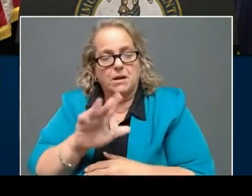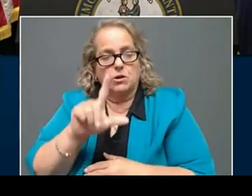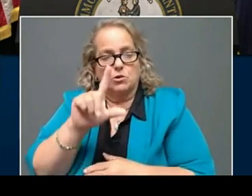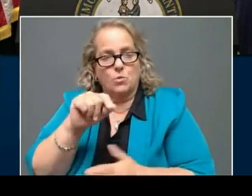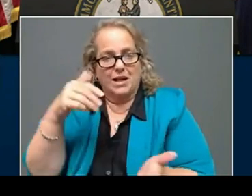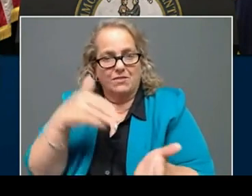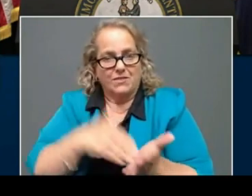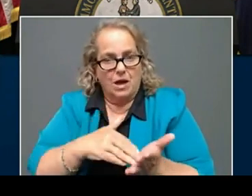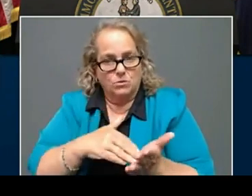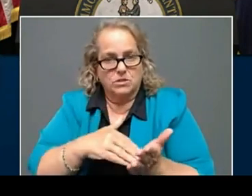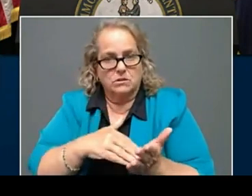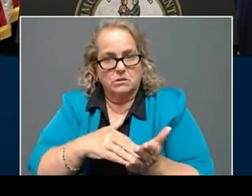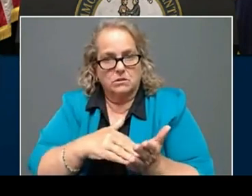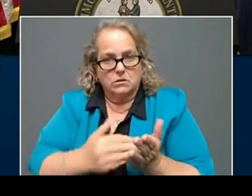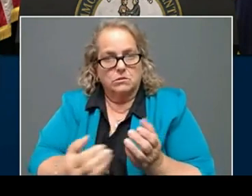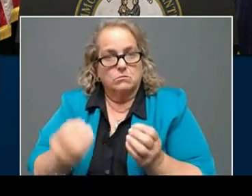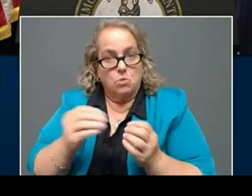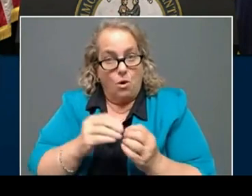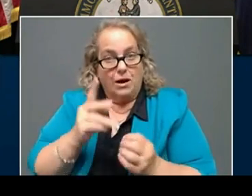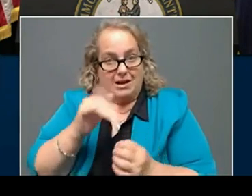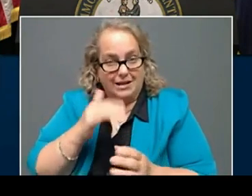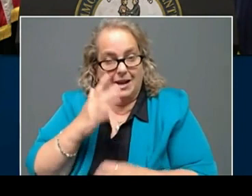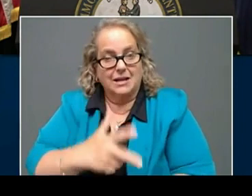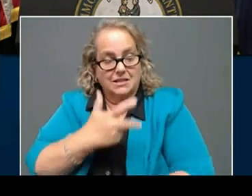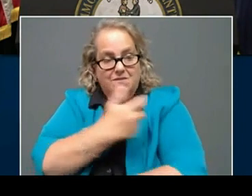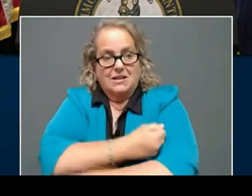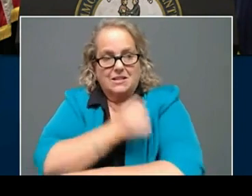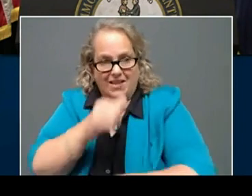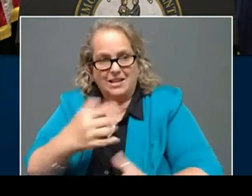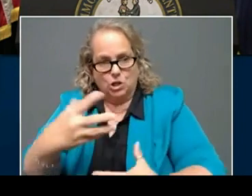but that would be included in that number. So a couple of things to see